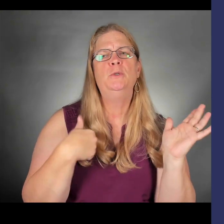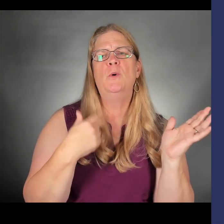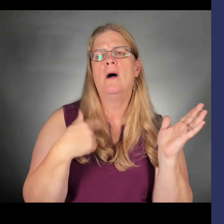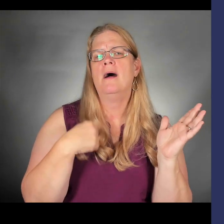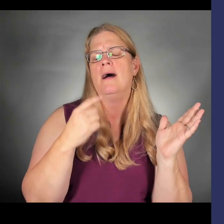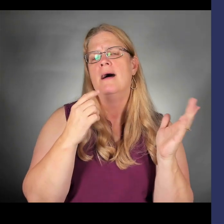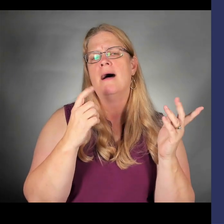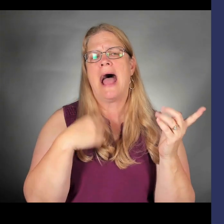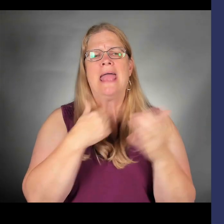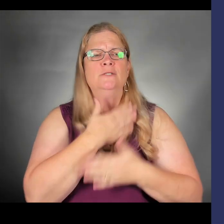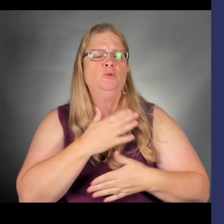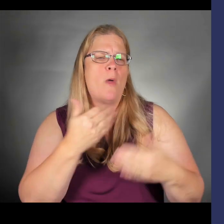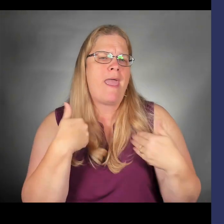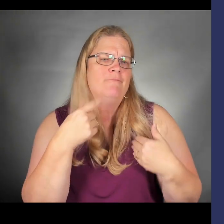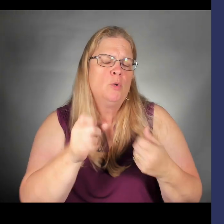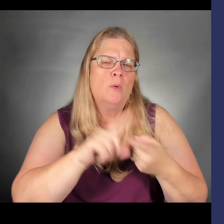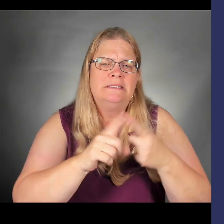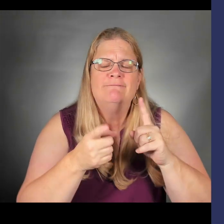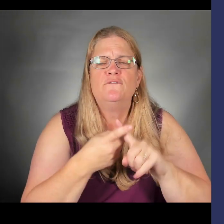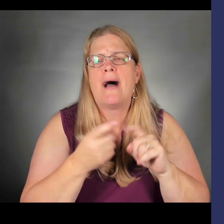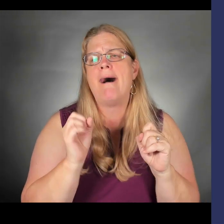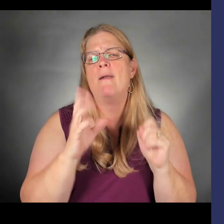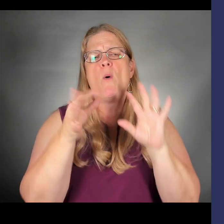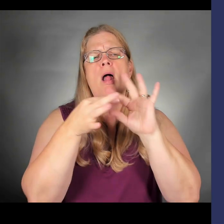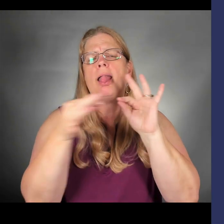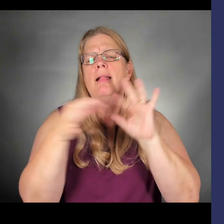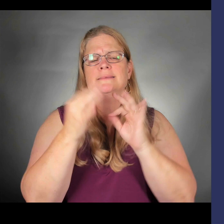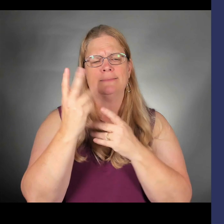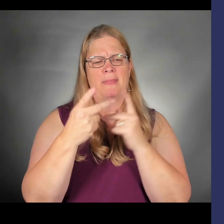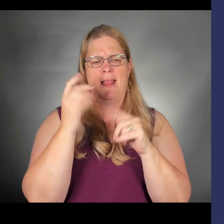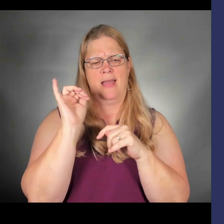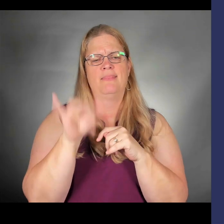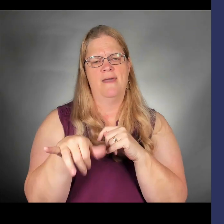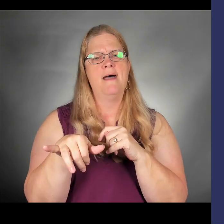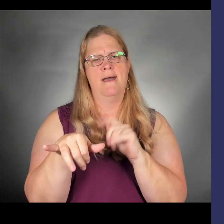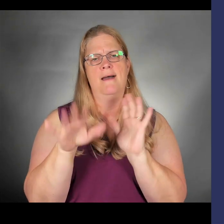Maybe saying things like, "I will miss you" or "I've enjoyed having you as a friend."